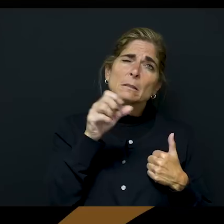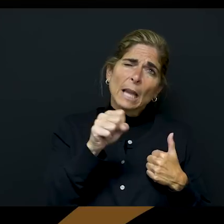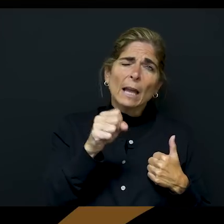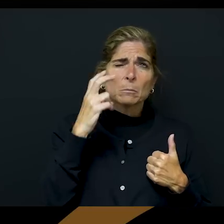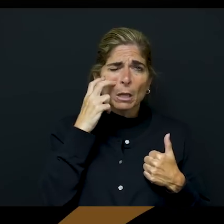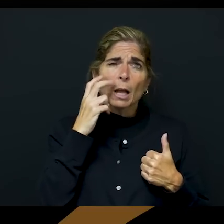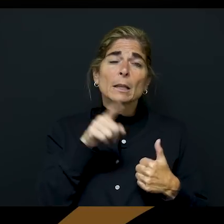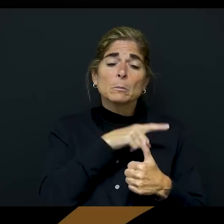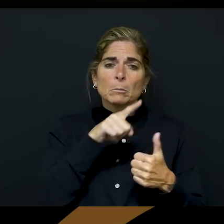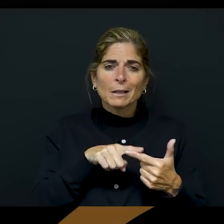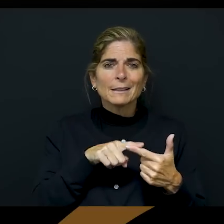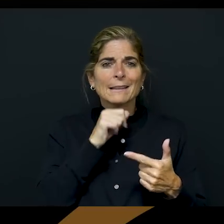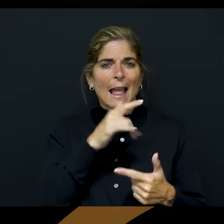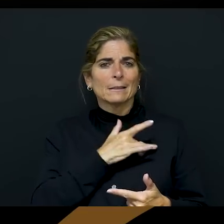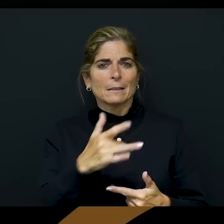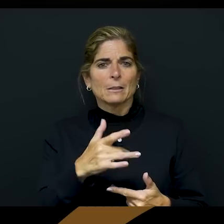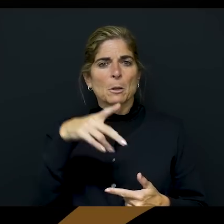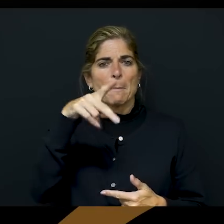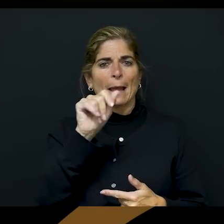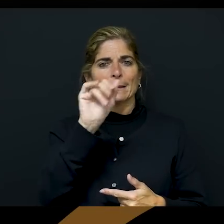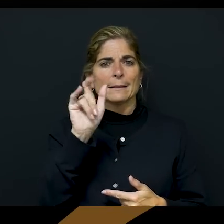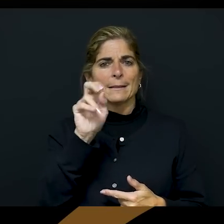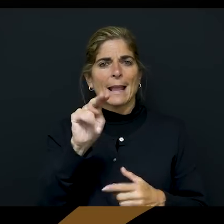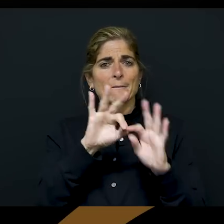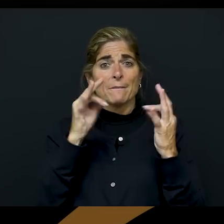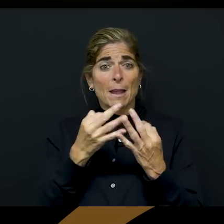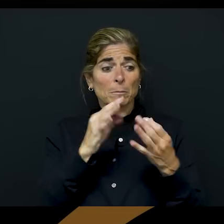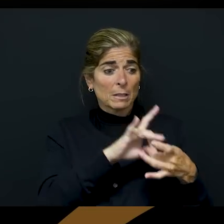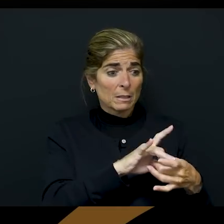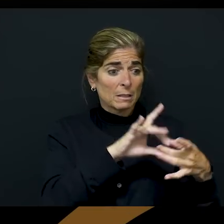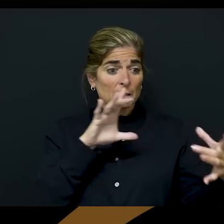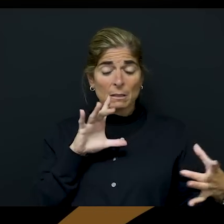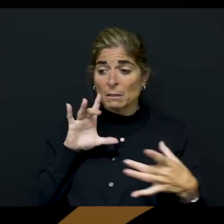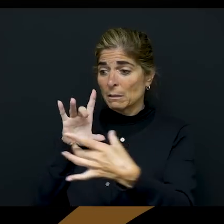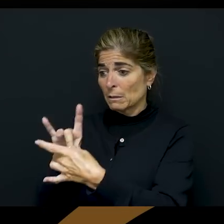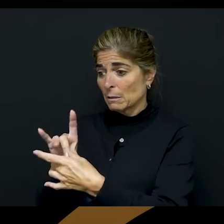But it's not typical for a woman from a traditional Pakistani background to live unmarried on her own.